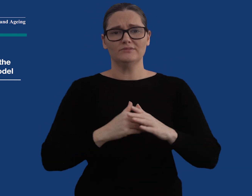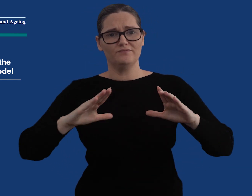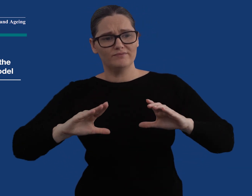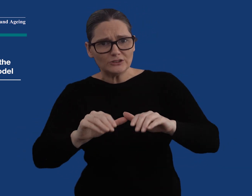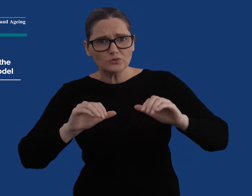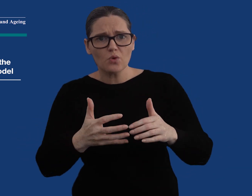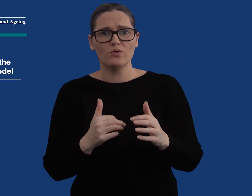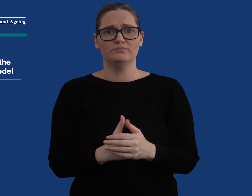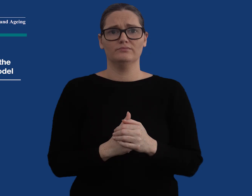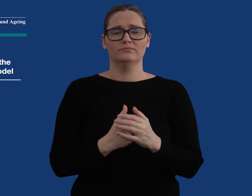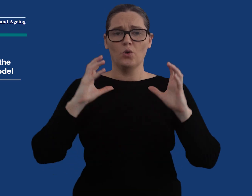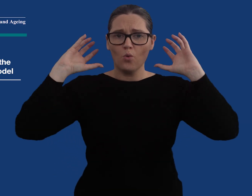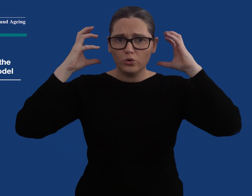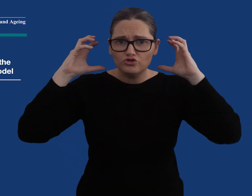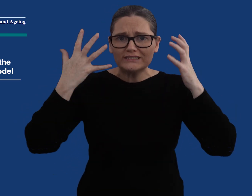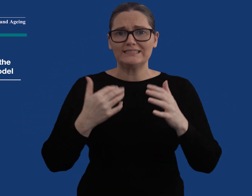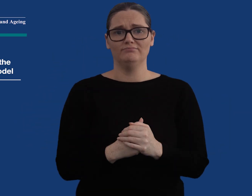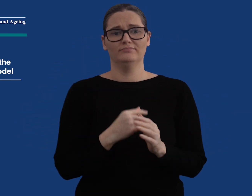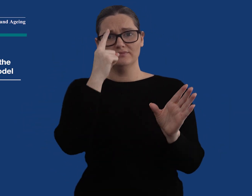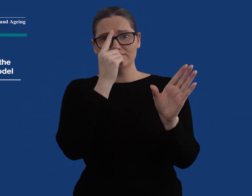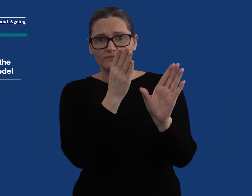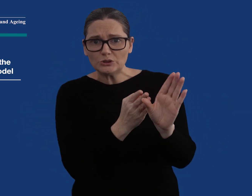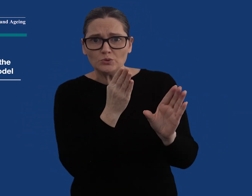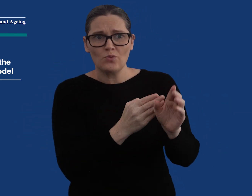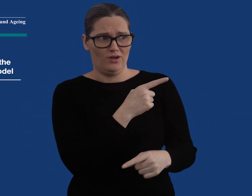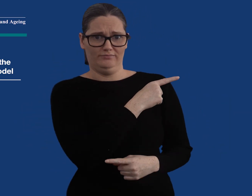physiotherapists, audiologists, and psychologists.